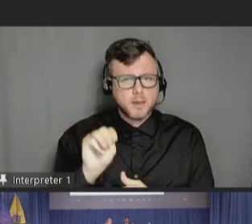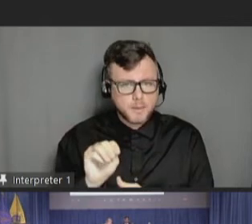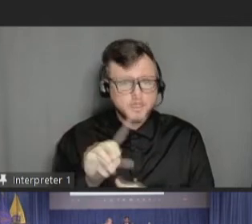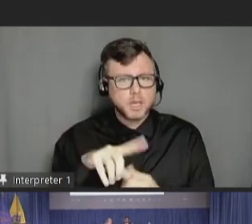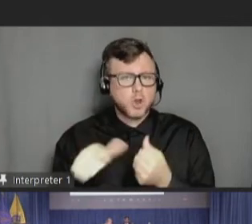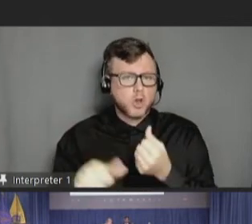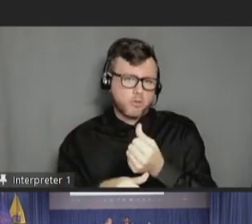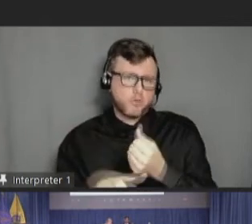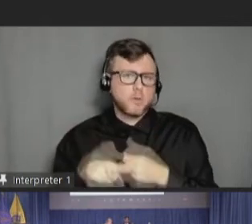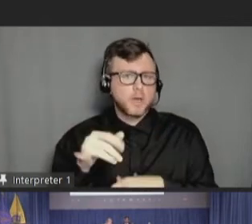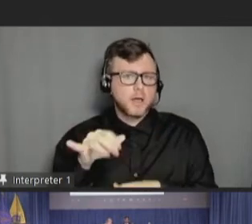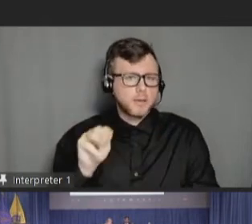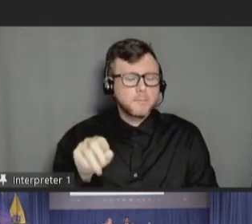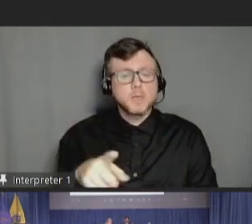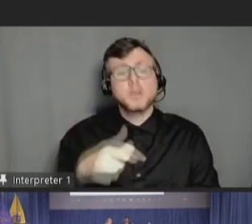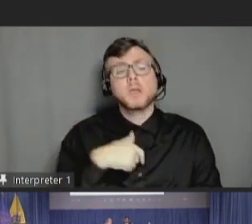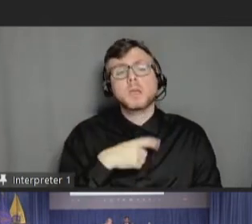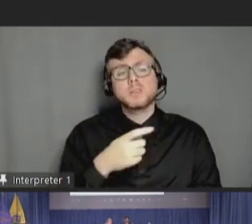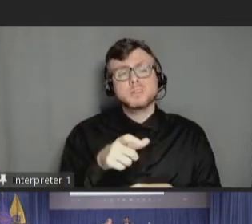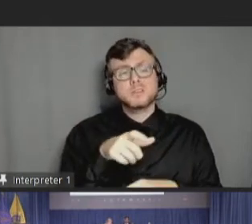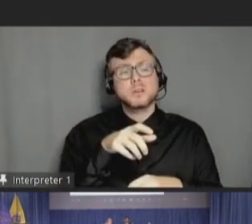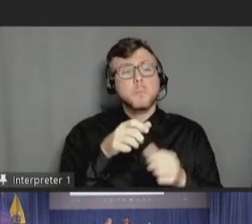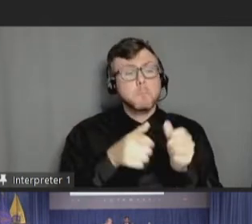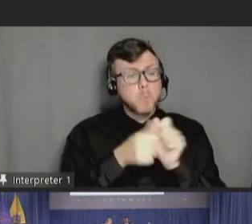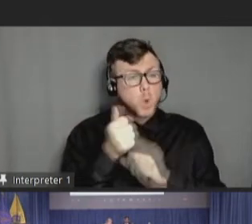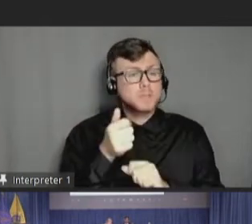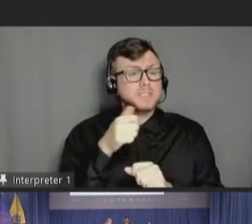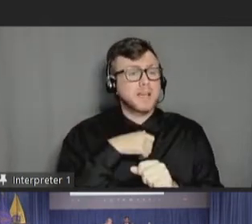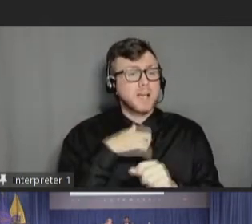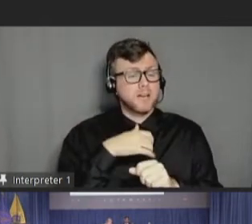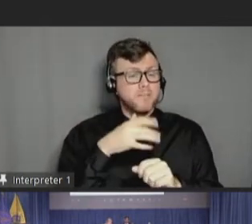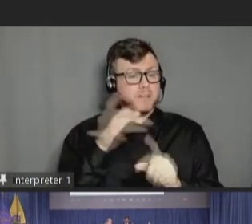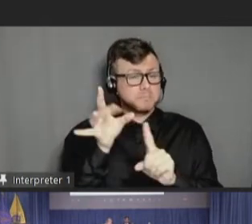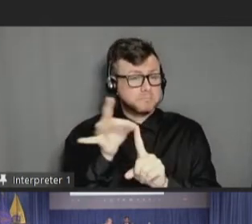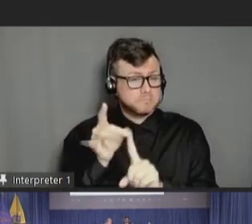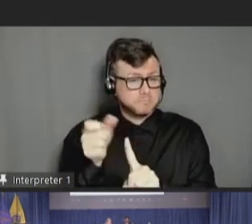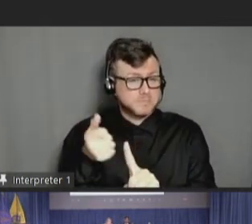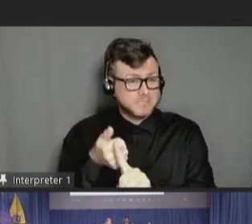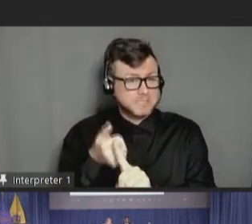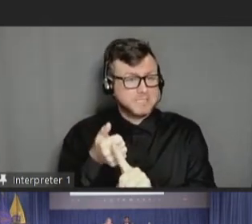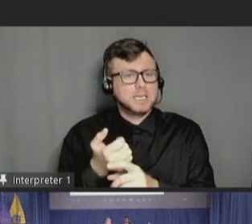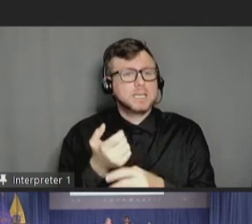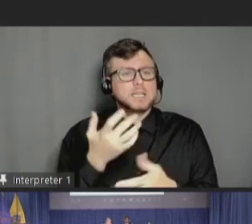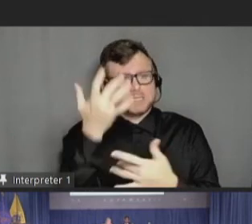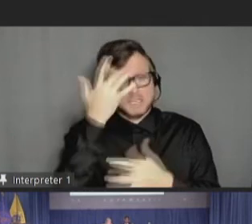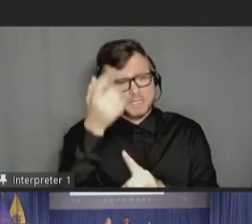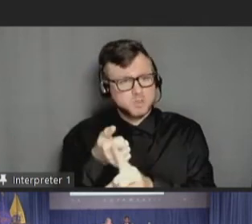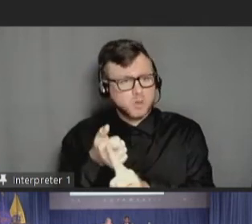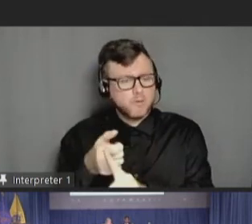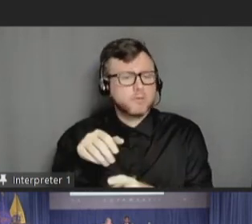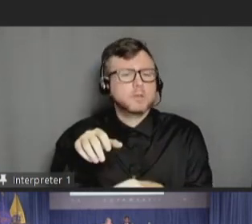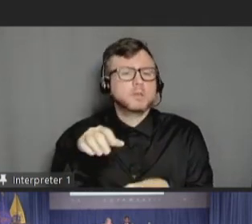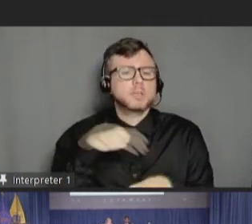not all, but most of the pathogen cells that are present in early primary and secondary